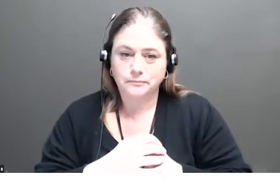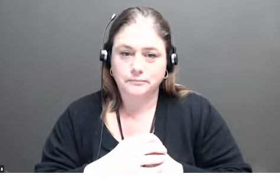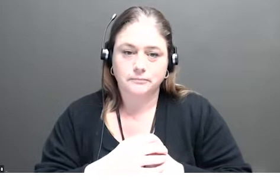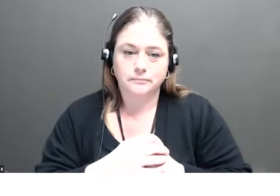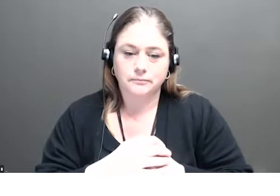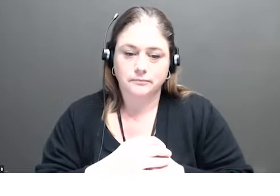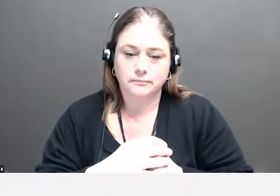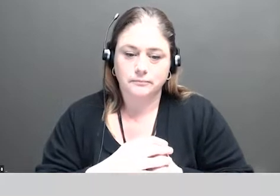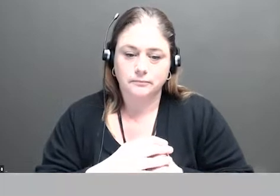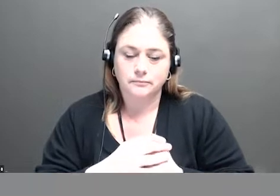The screen fades to black.